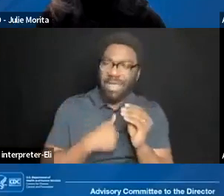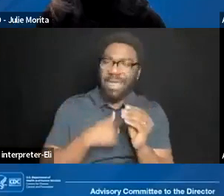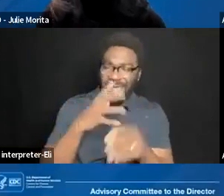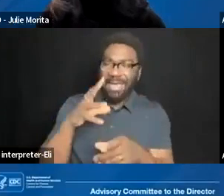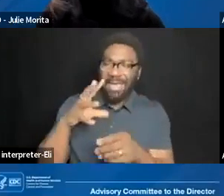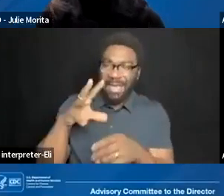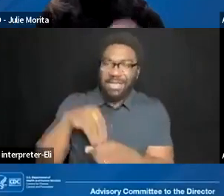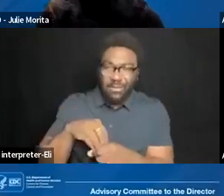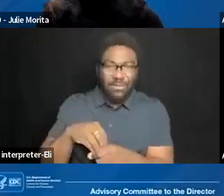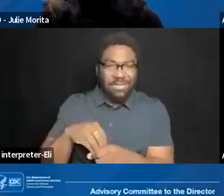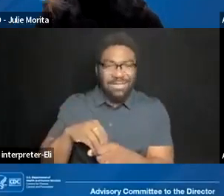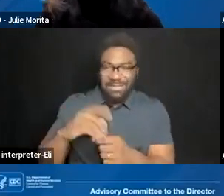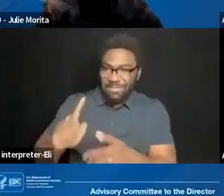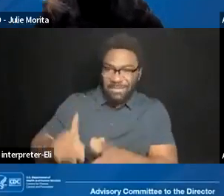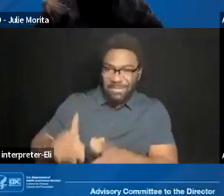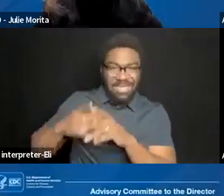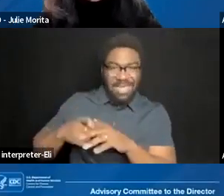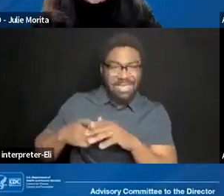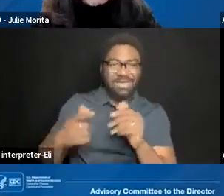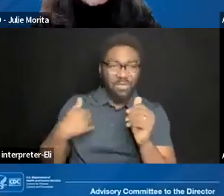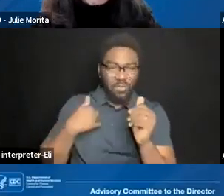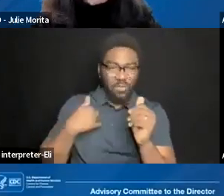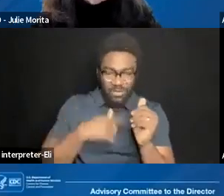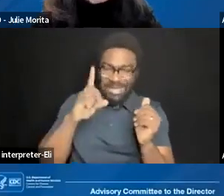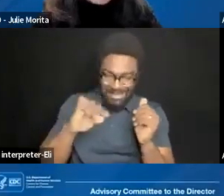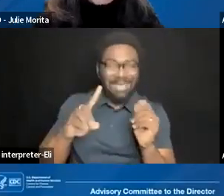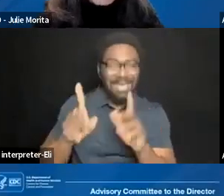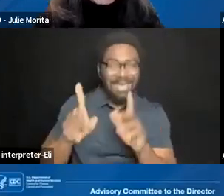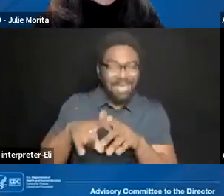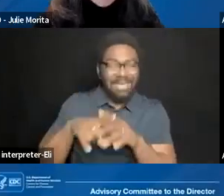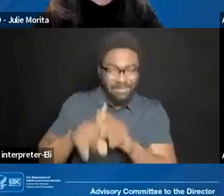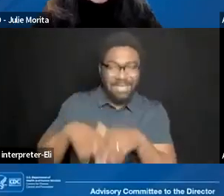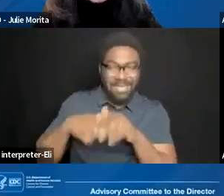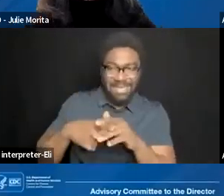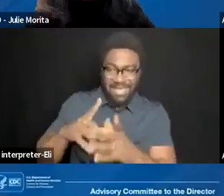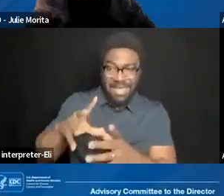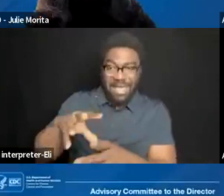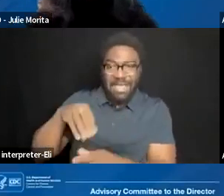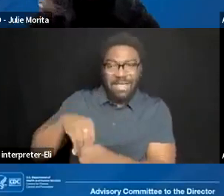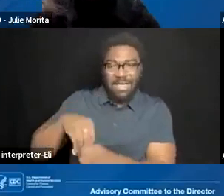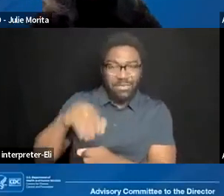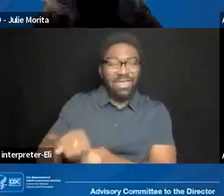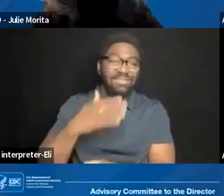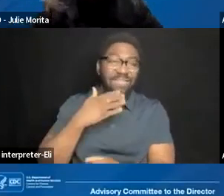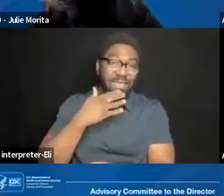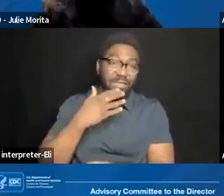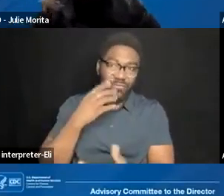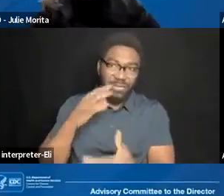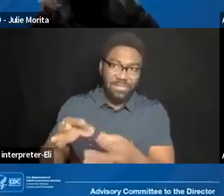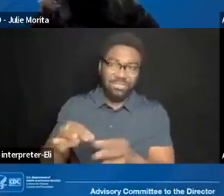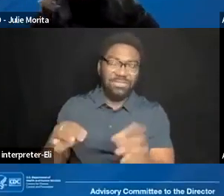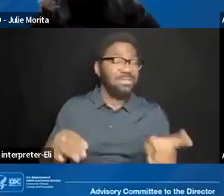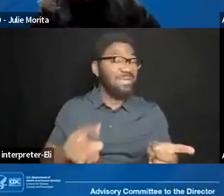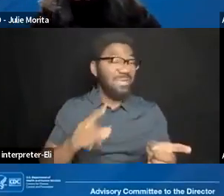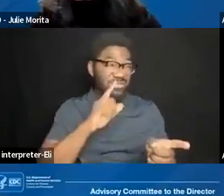And we did make a point of getting that included. So thank you for lifting that up. Yeah, thank you. I know we discussed it in November, and we had seen it